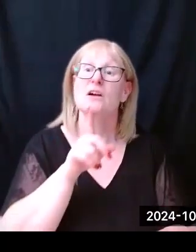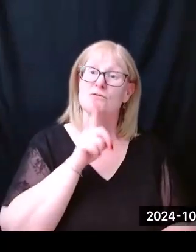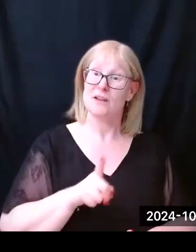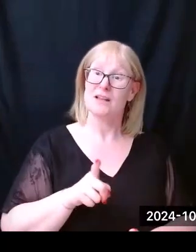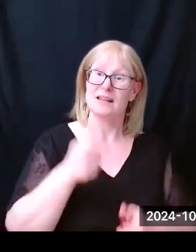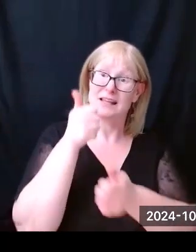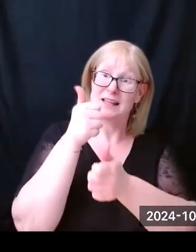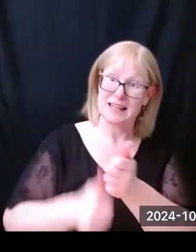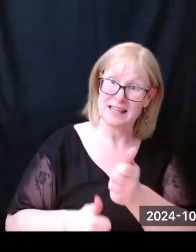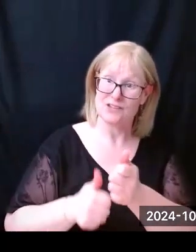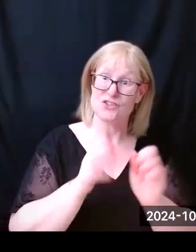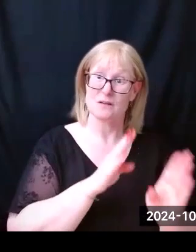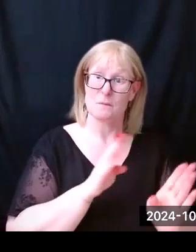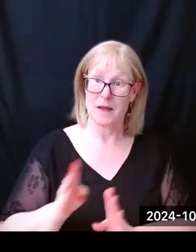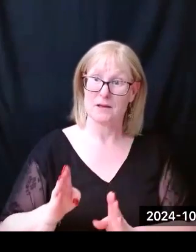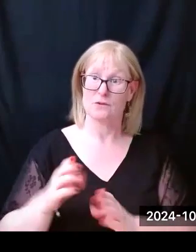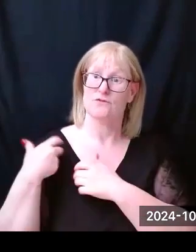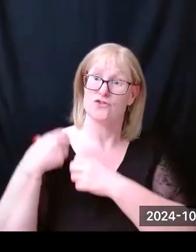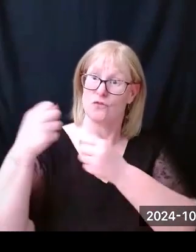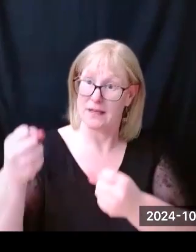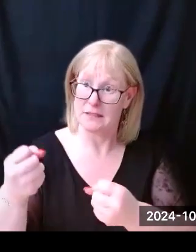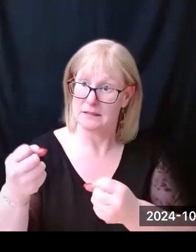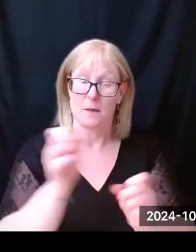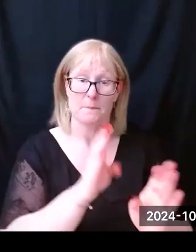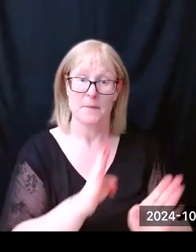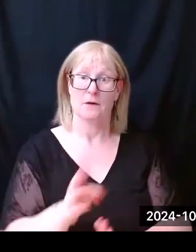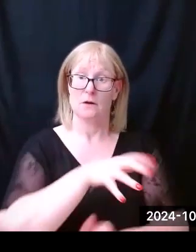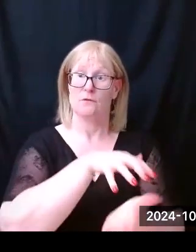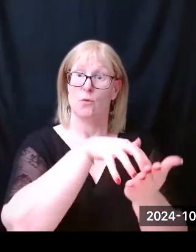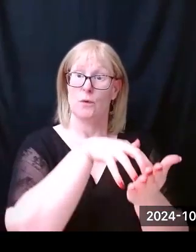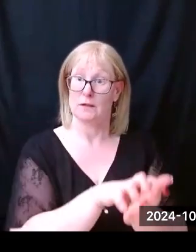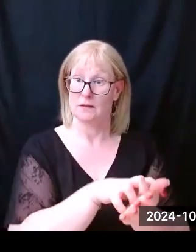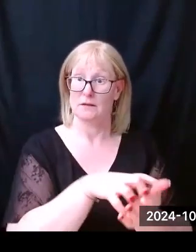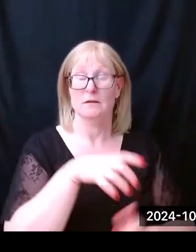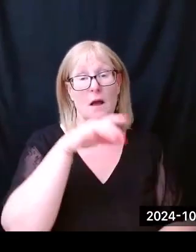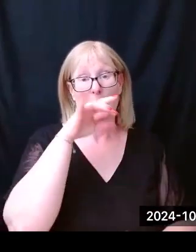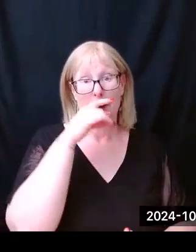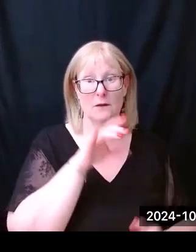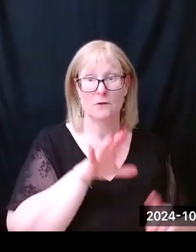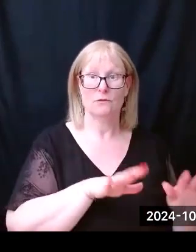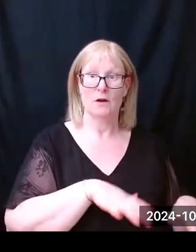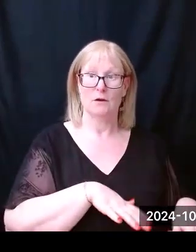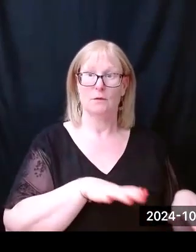strengths and weaknesses. A toddler who's very chill and easygoing is possibly going to be